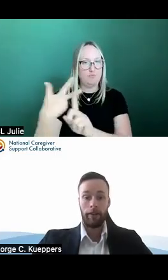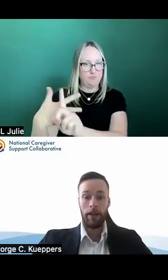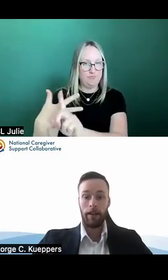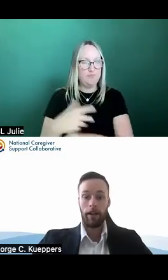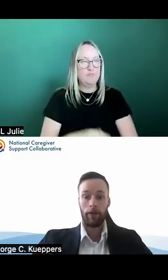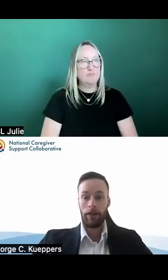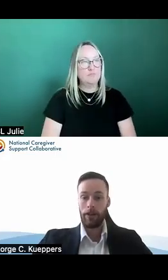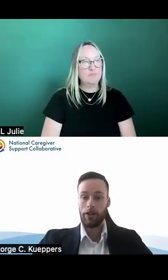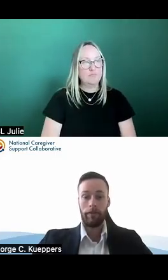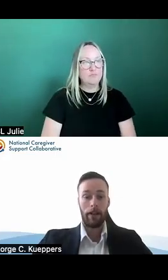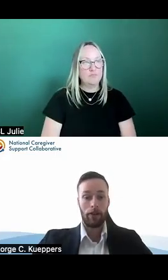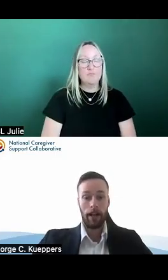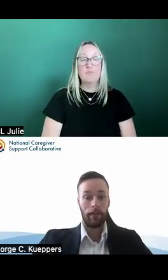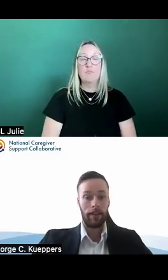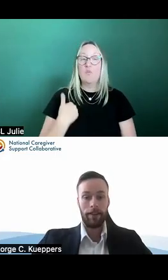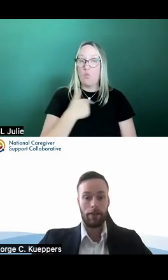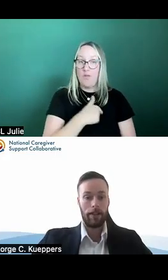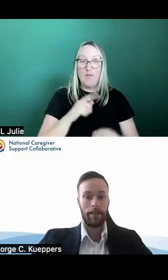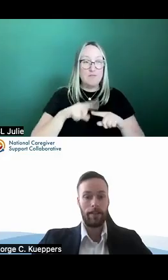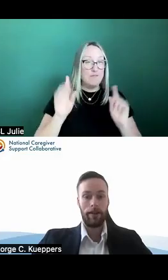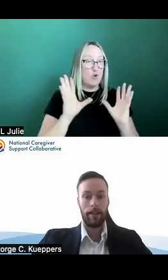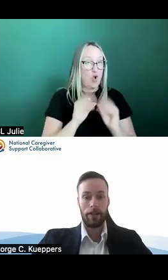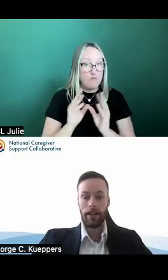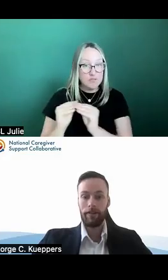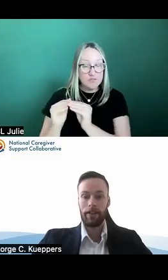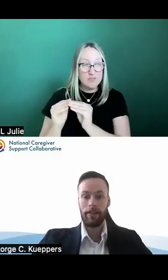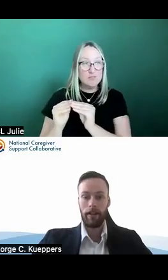participate in upcoming research and professional conferences, such as the USAging Conference,